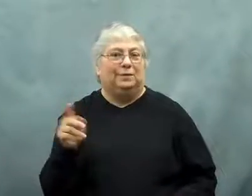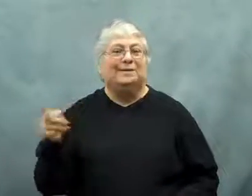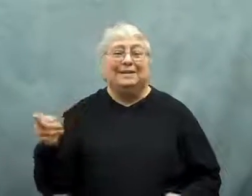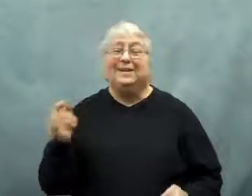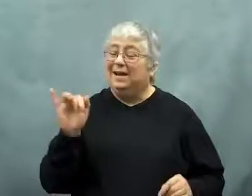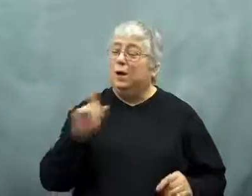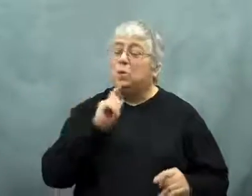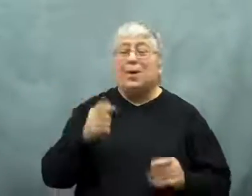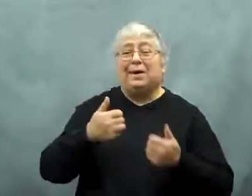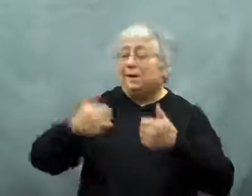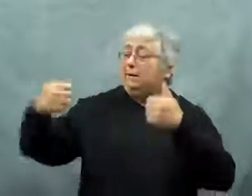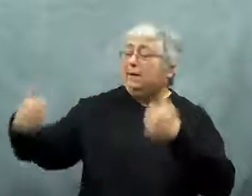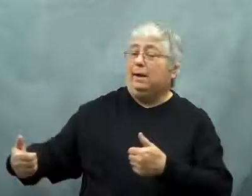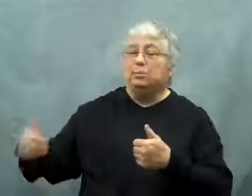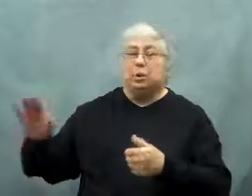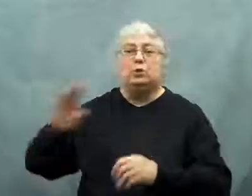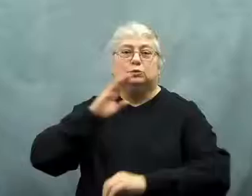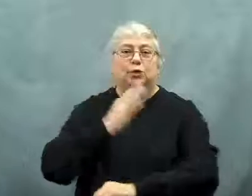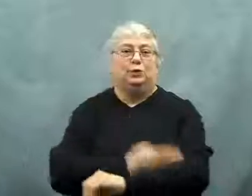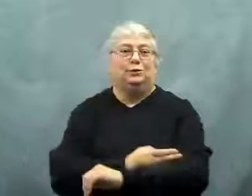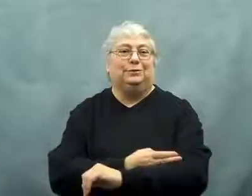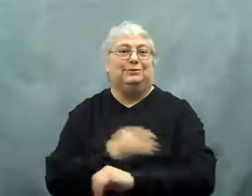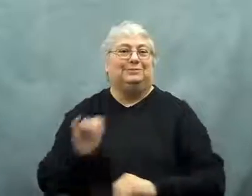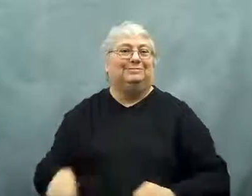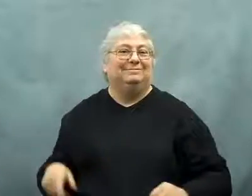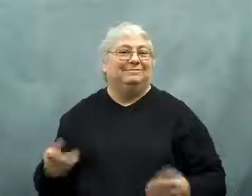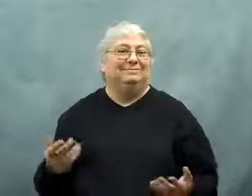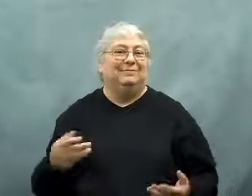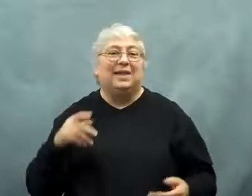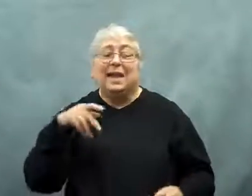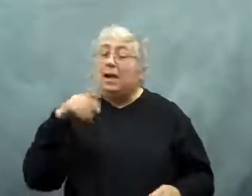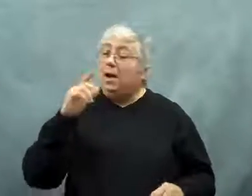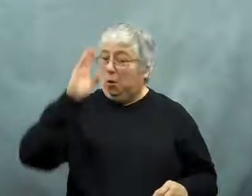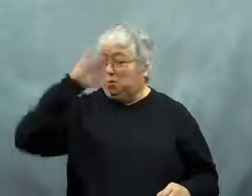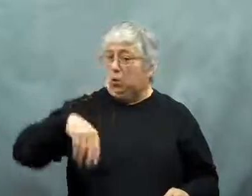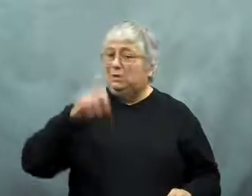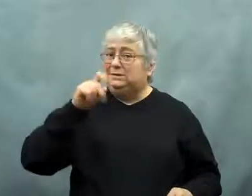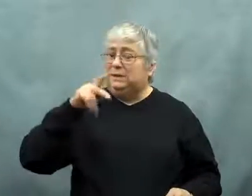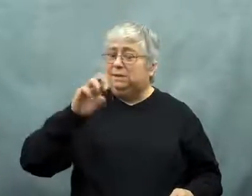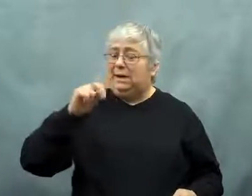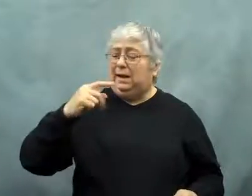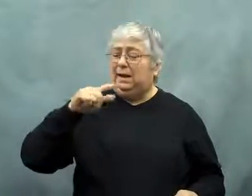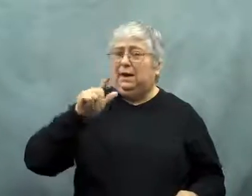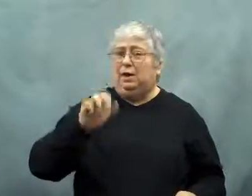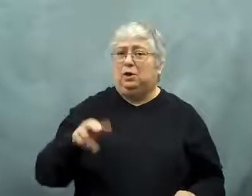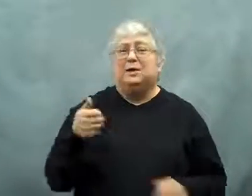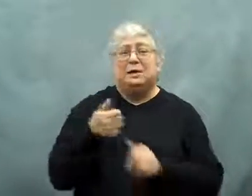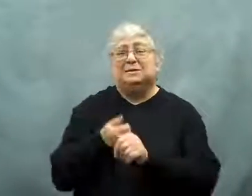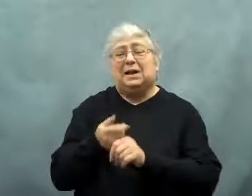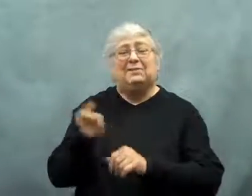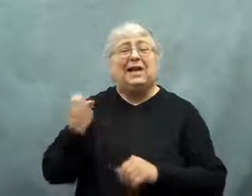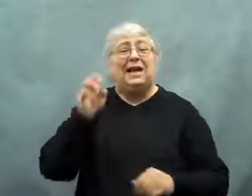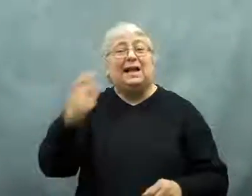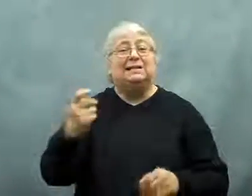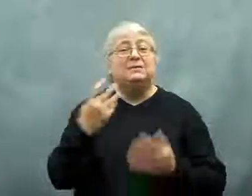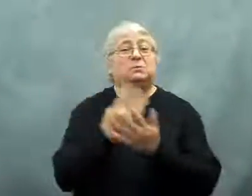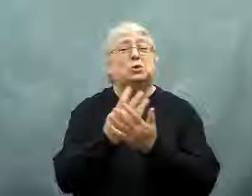She was a neighbor's daughter.